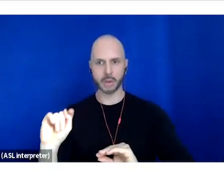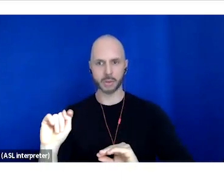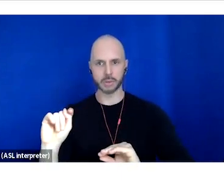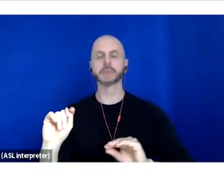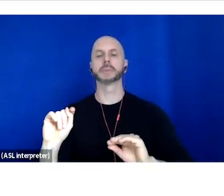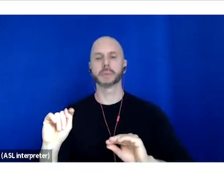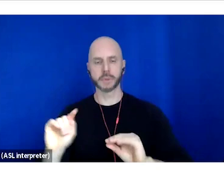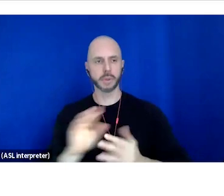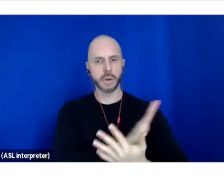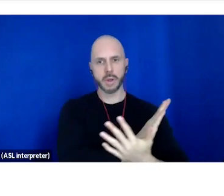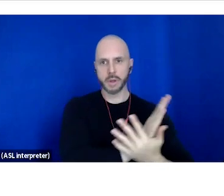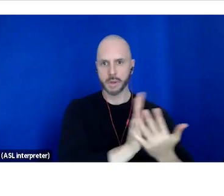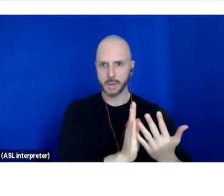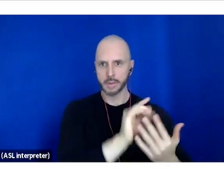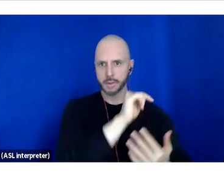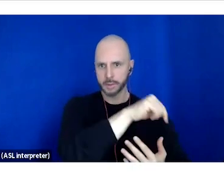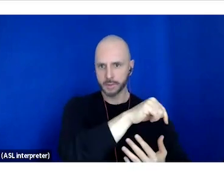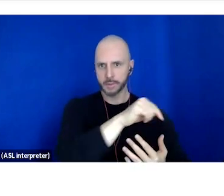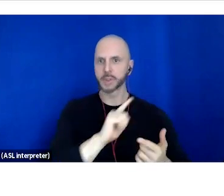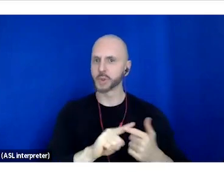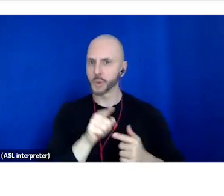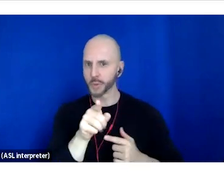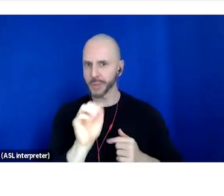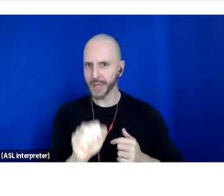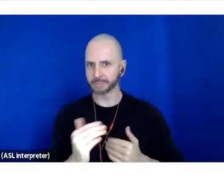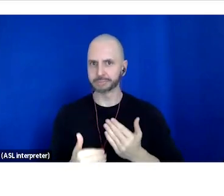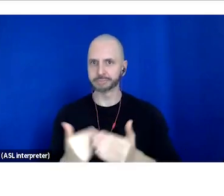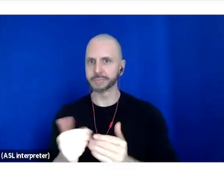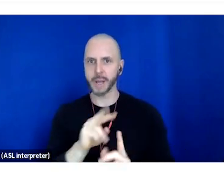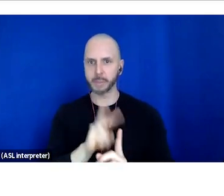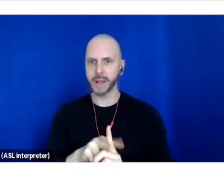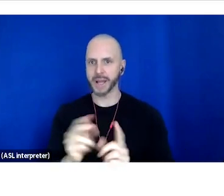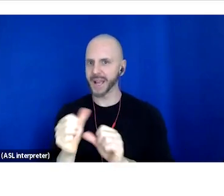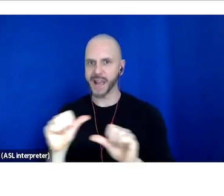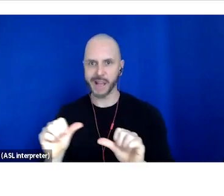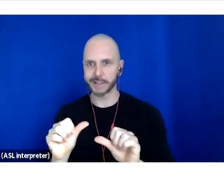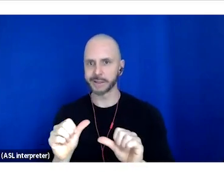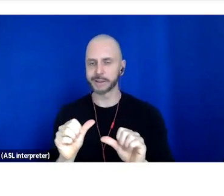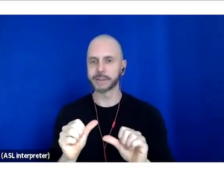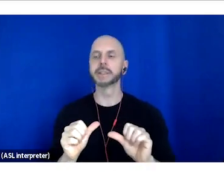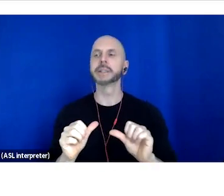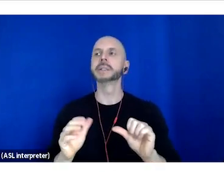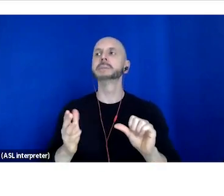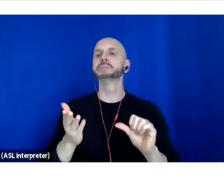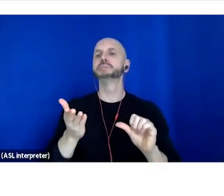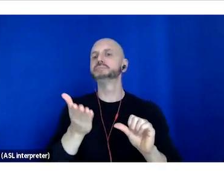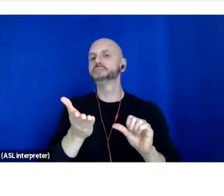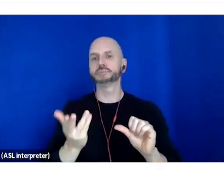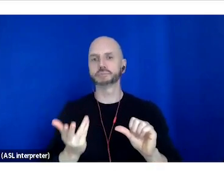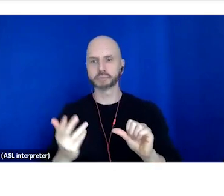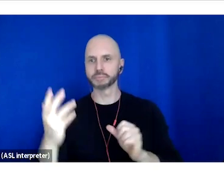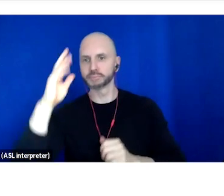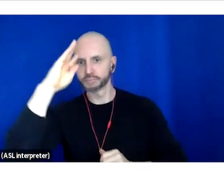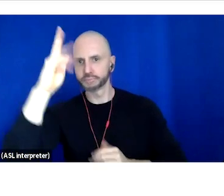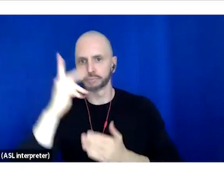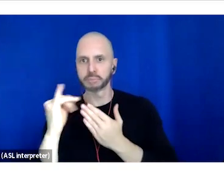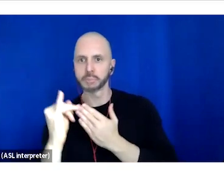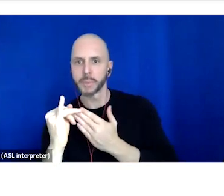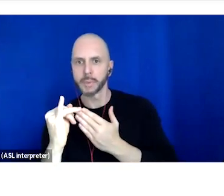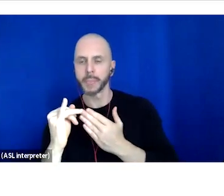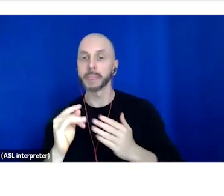other types of publishing steps and workflows, so try to keep your focus more on the workflow